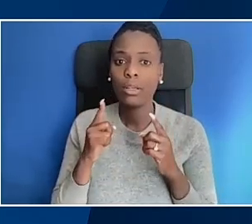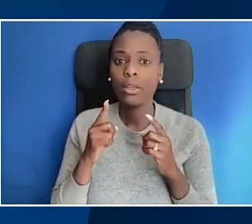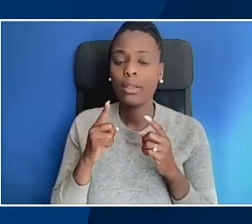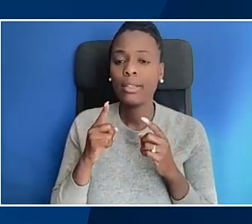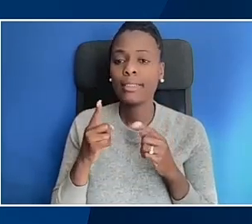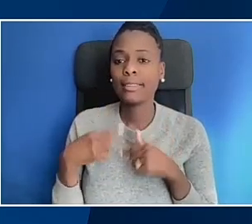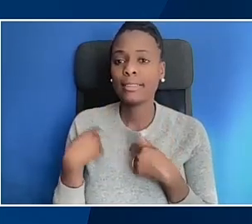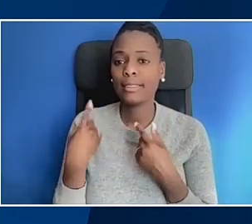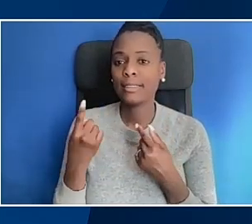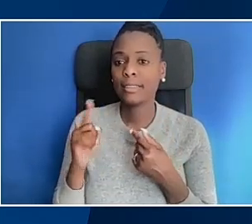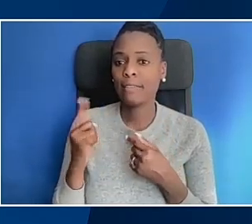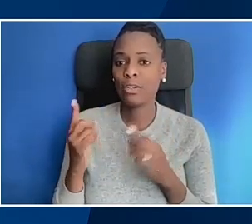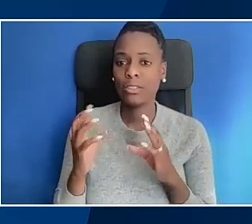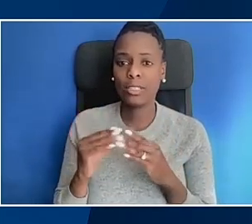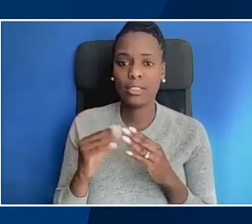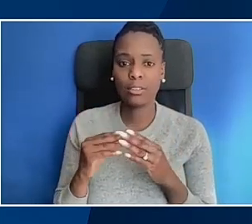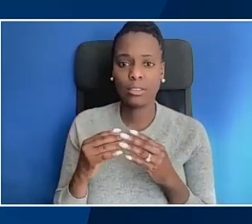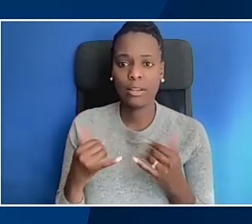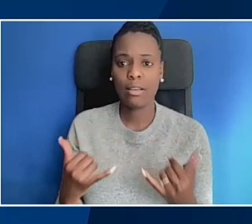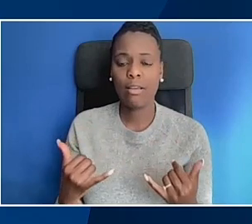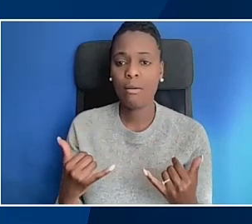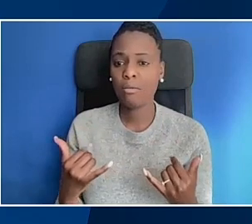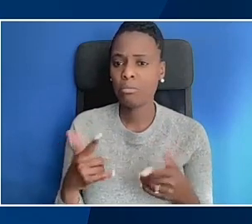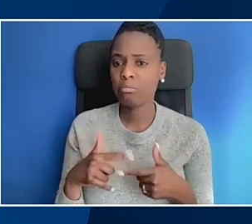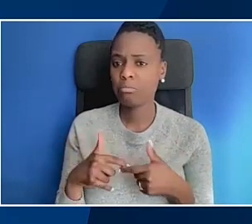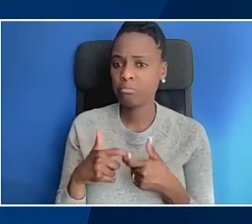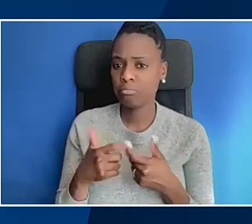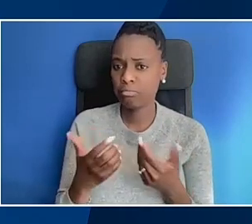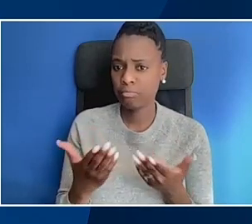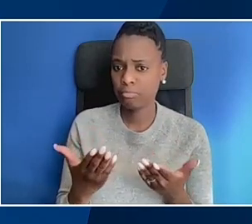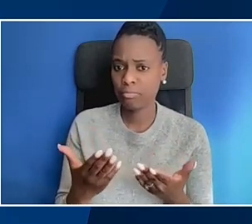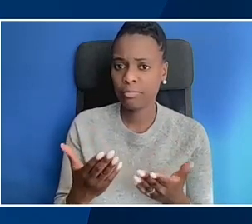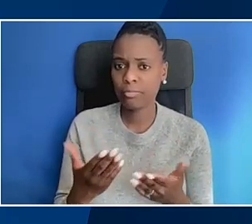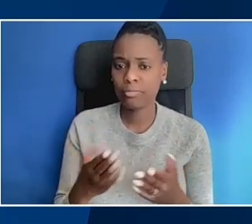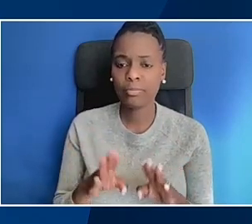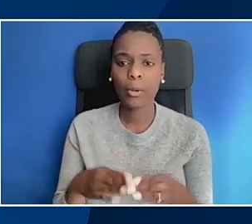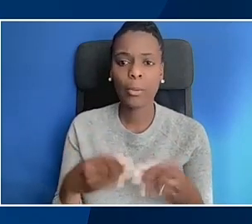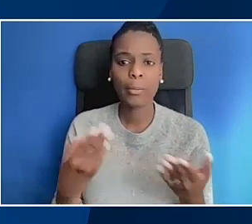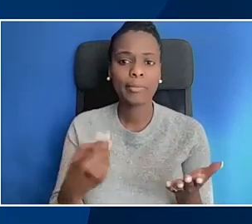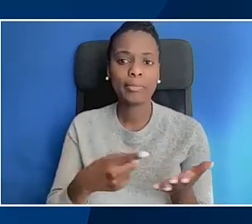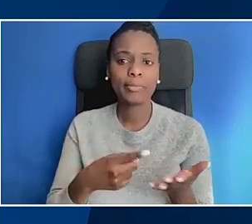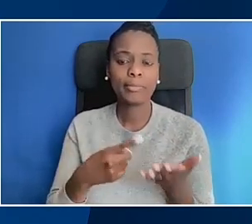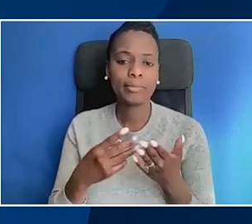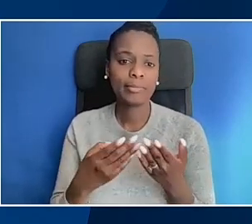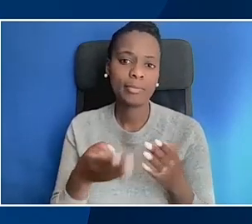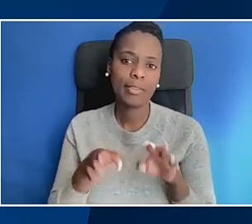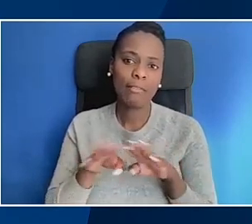now. So I'll just pause there and kind of open up the floor for just a little bit of general discussion.